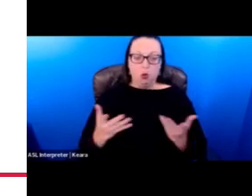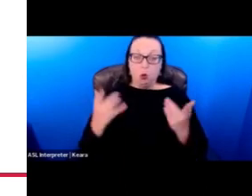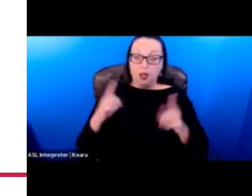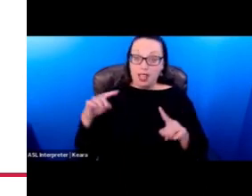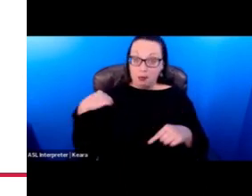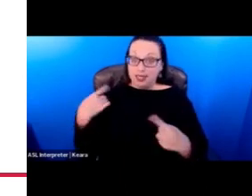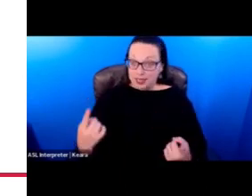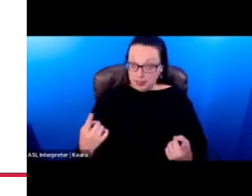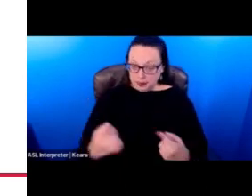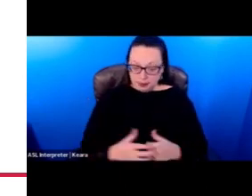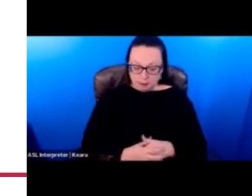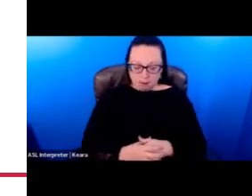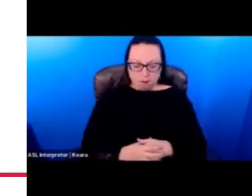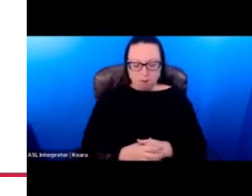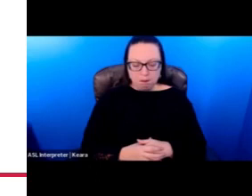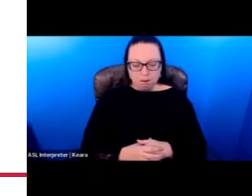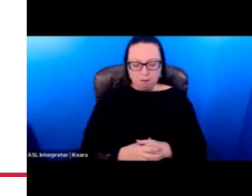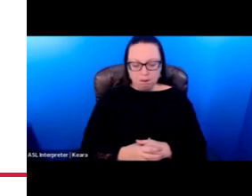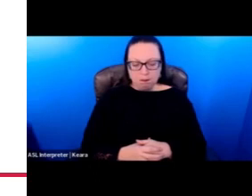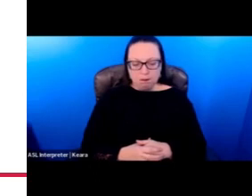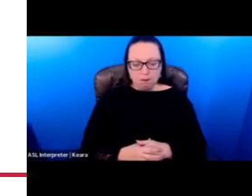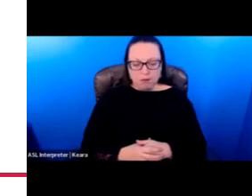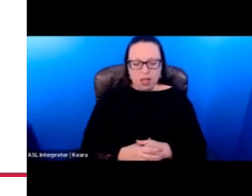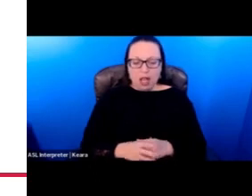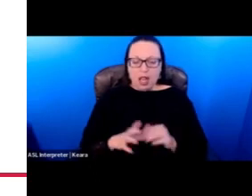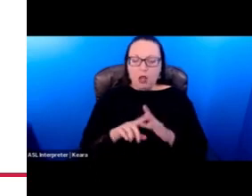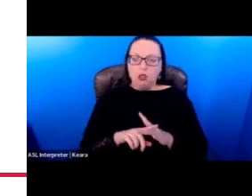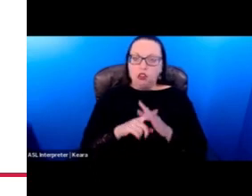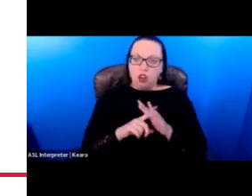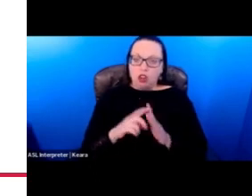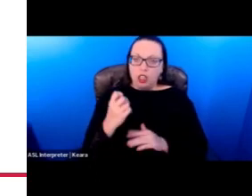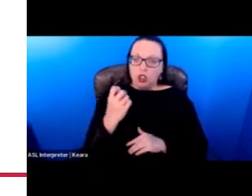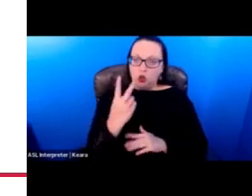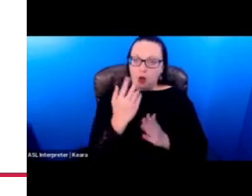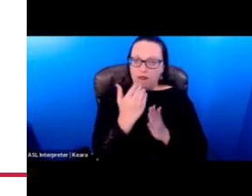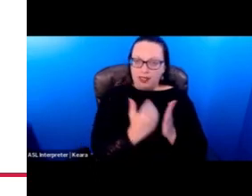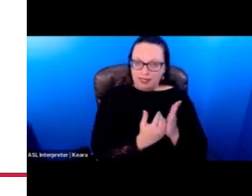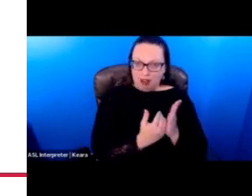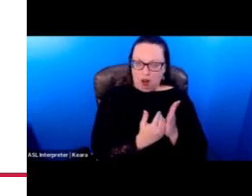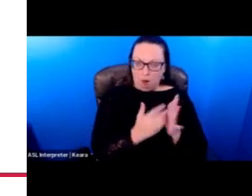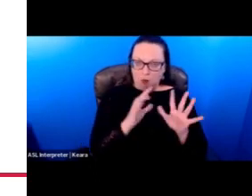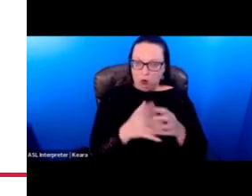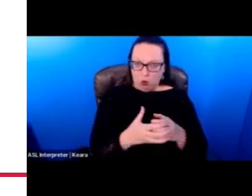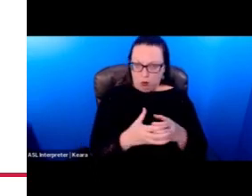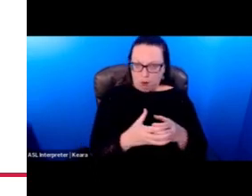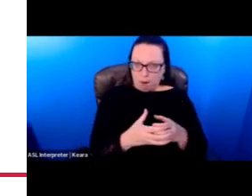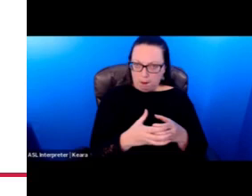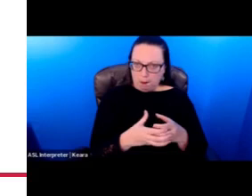able to start a 12 step groups that was geared specifically